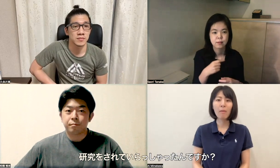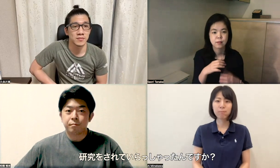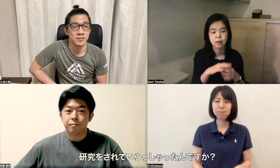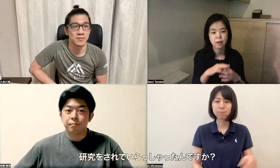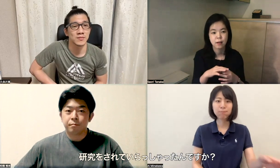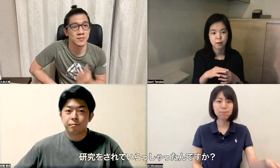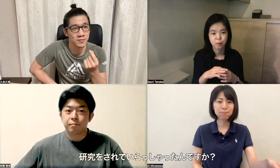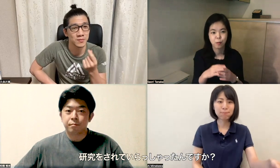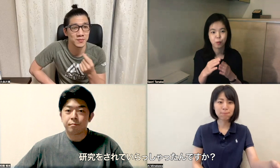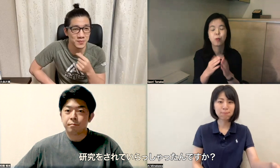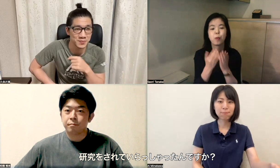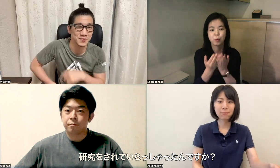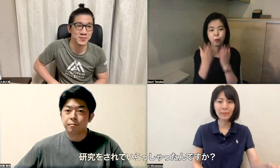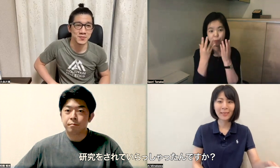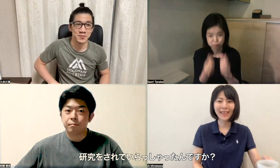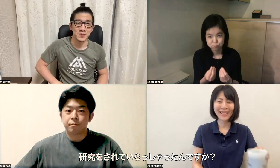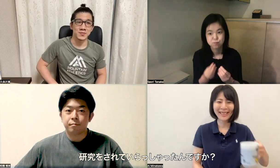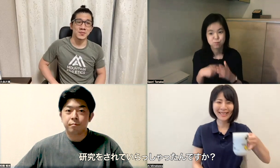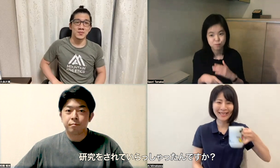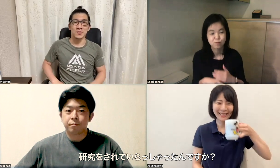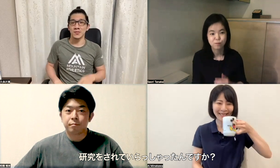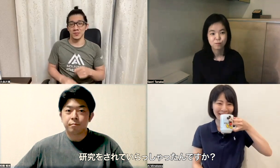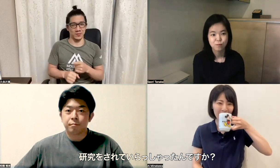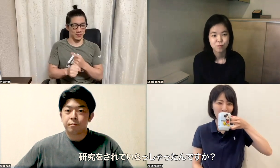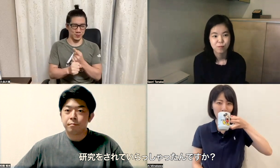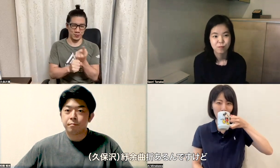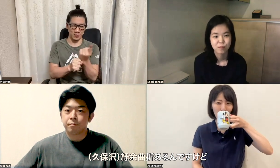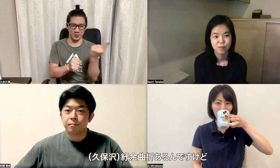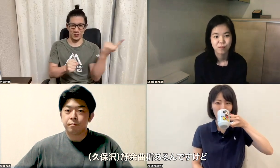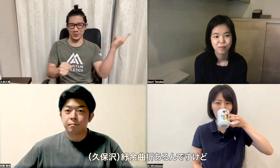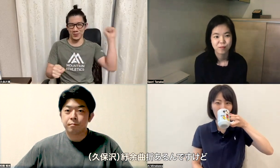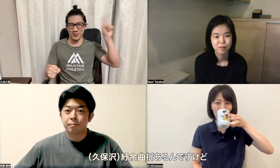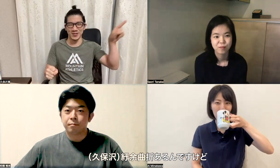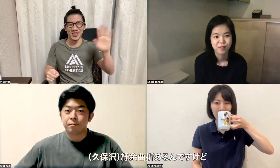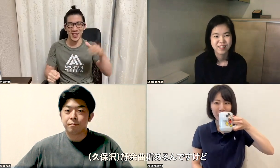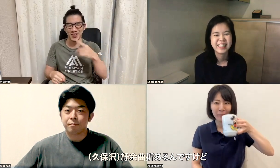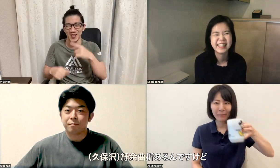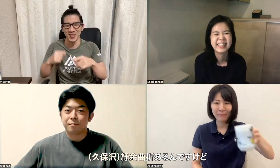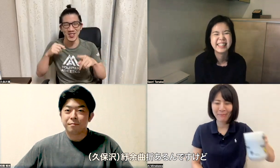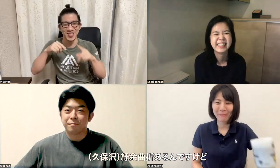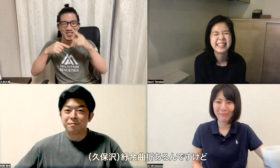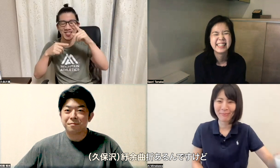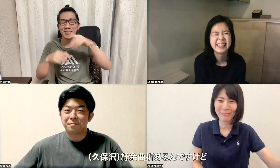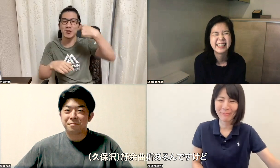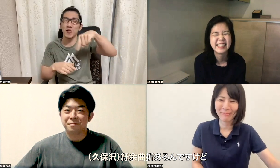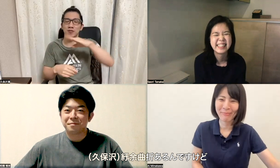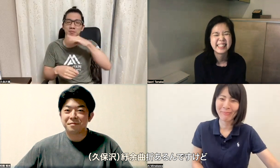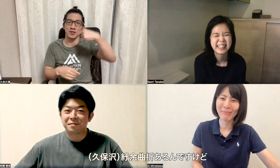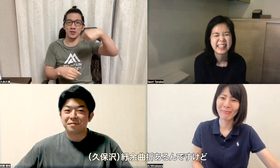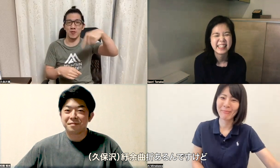did you complete to study education and psychology? (YK) There are twists and turns, but